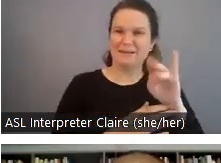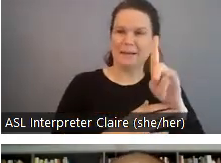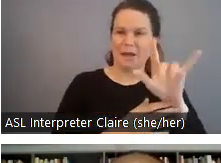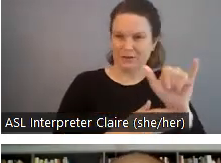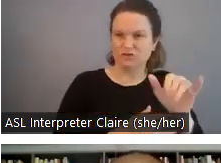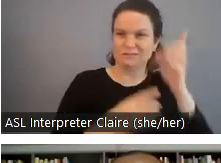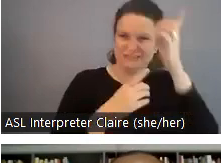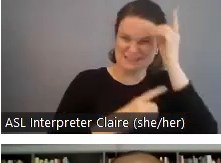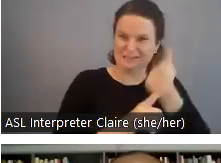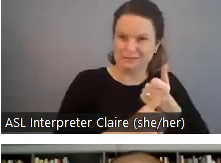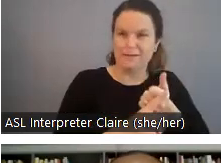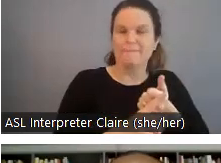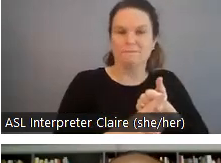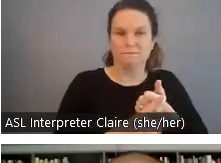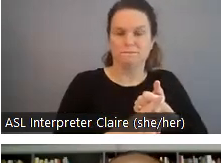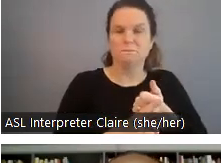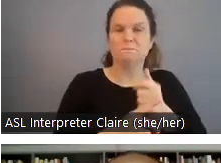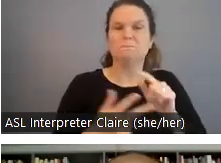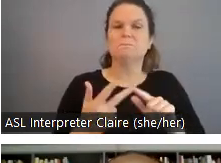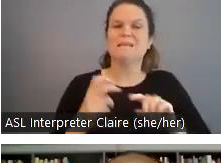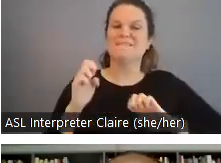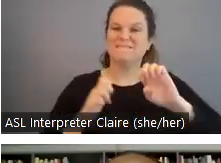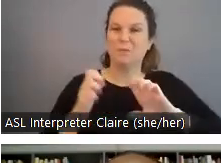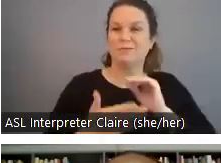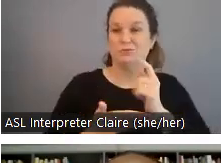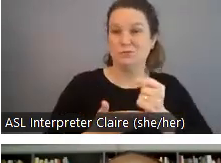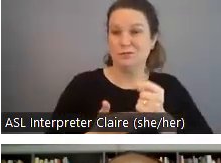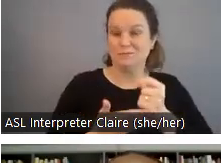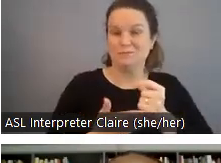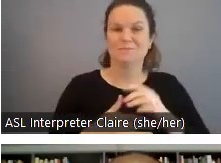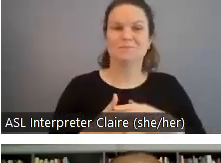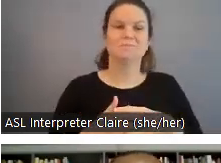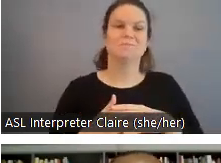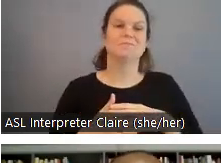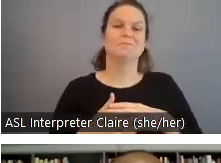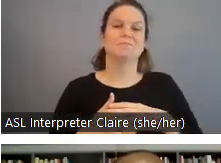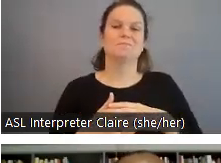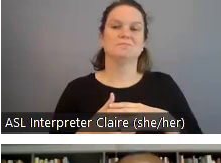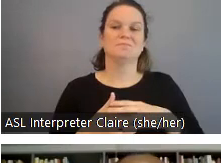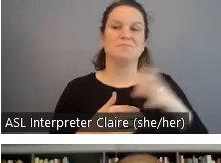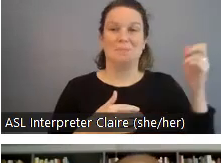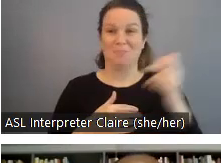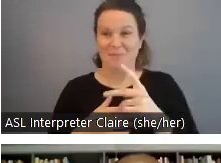um, evaluation and treatment,